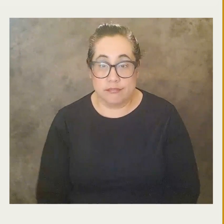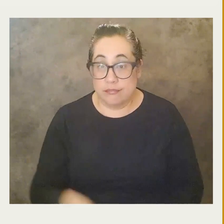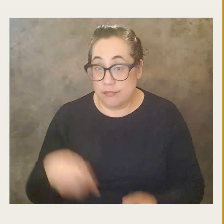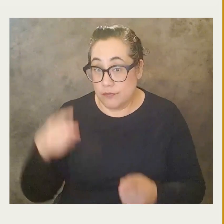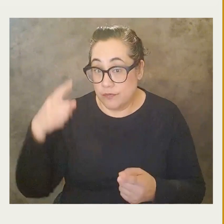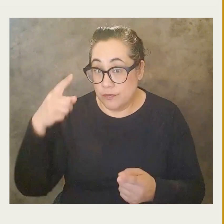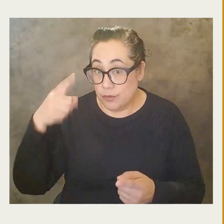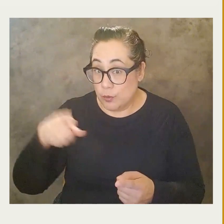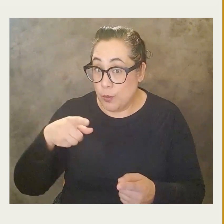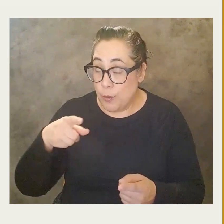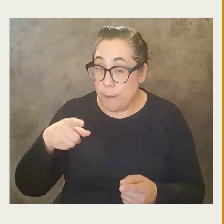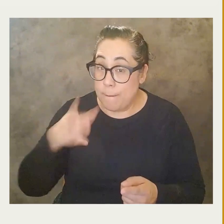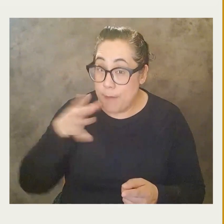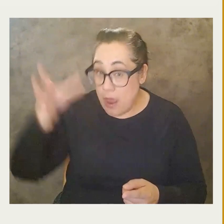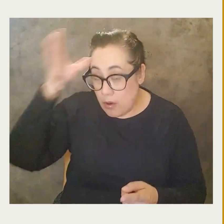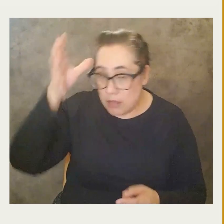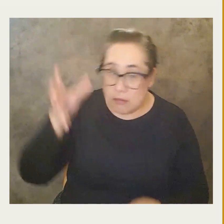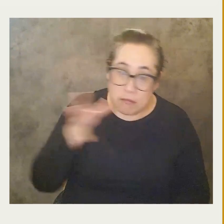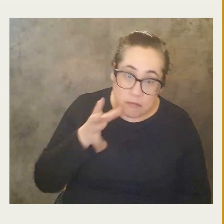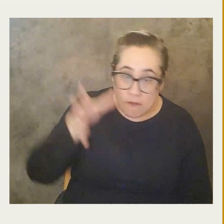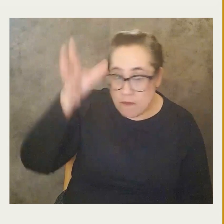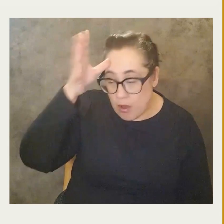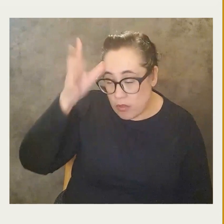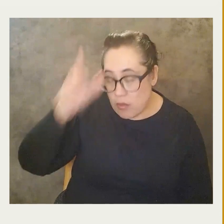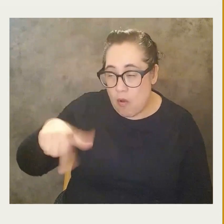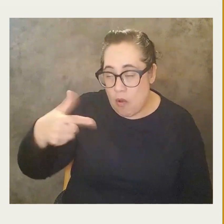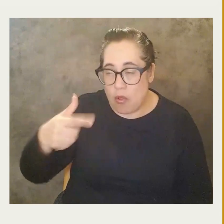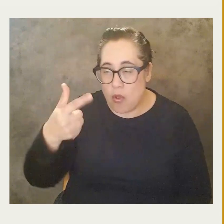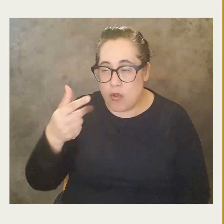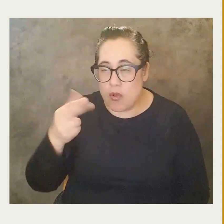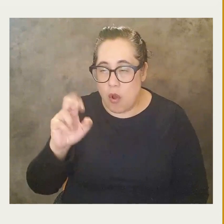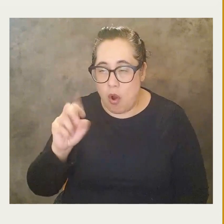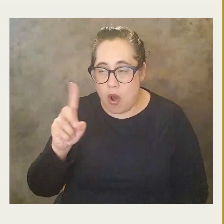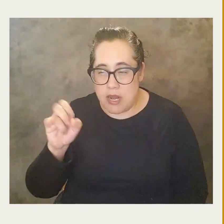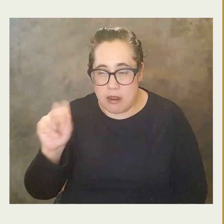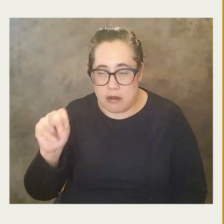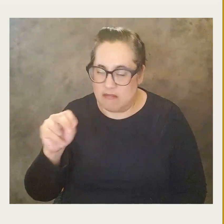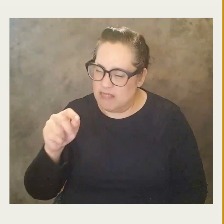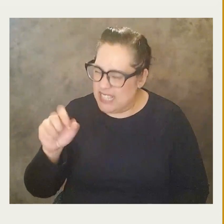To a parent, mother, father, guardian. Can you sign this for me?